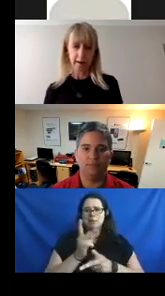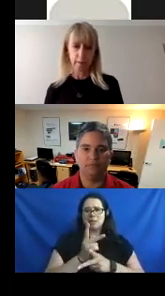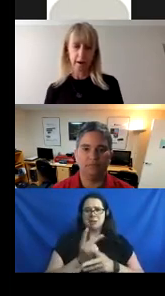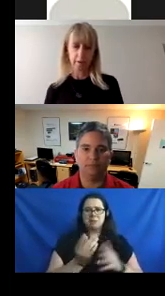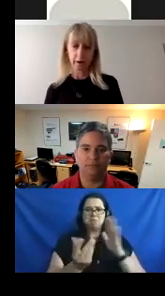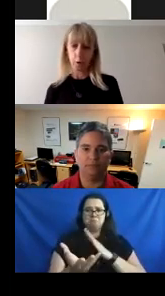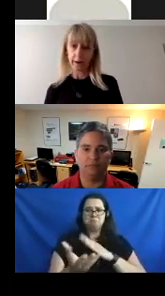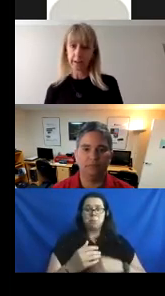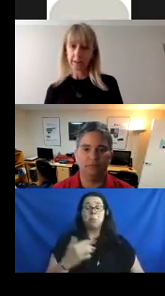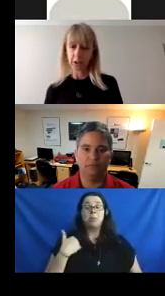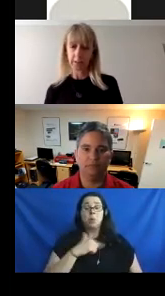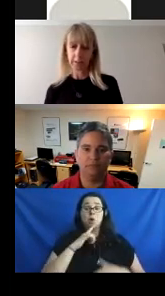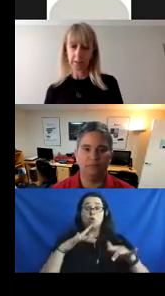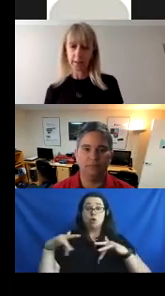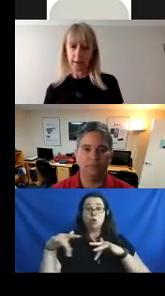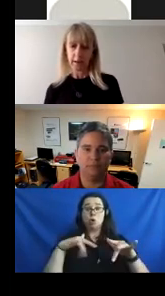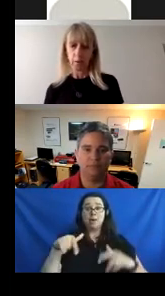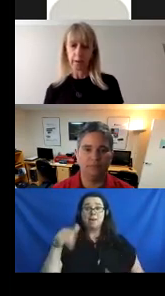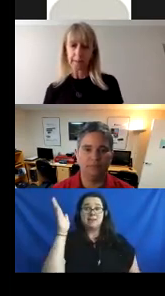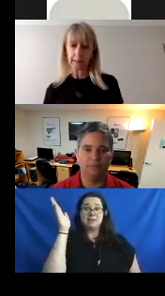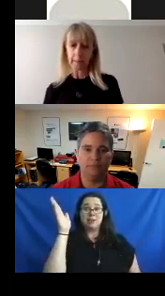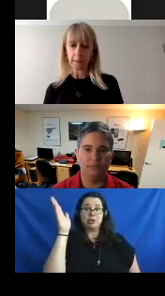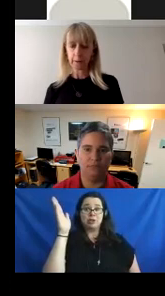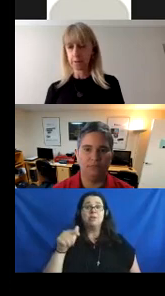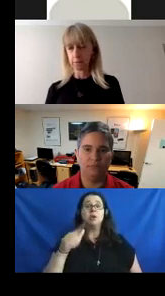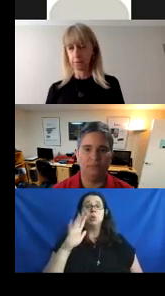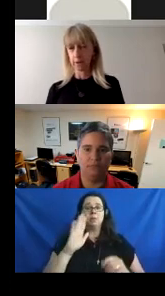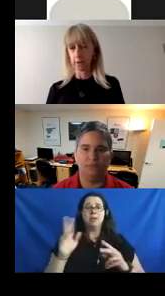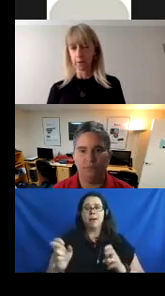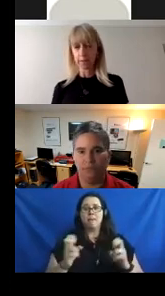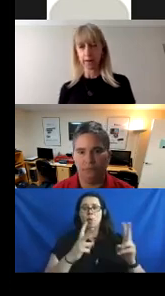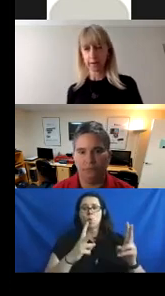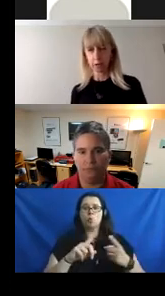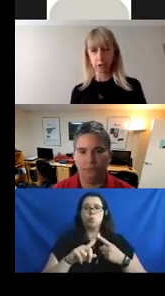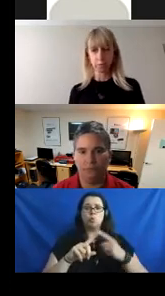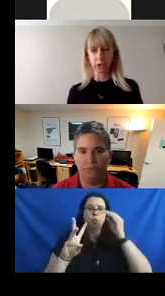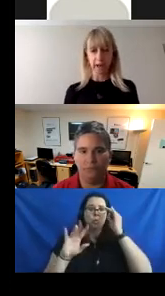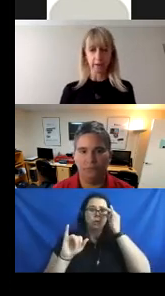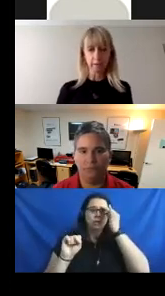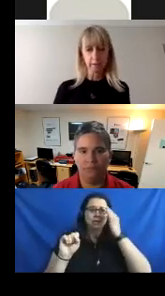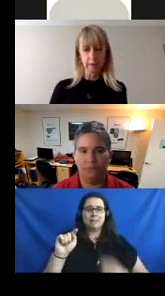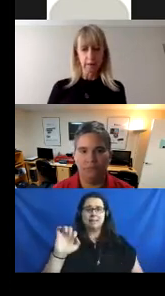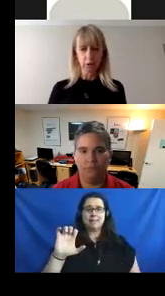AGAIN, WE ARE RECORDING THIS SESSION. IT WILL BE UPLOADED TO THE WisTECH YOUTUBE CHANNEL.